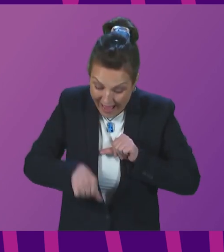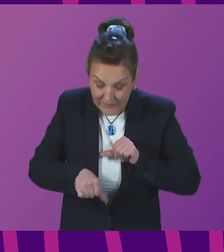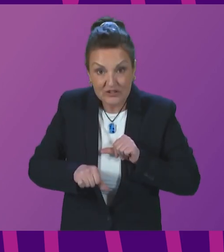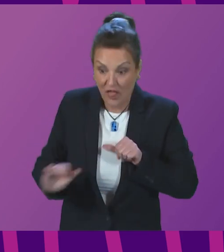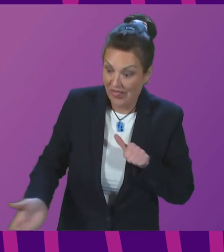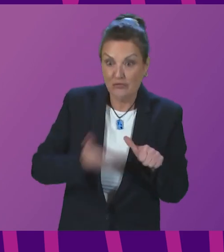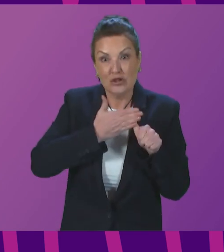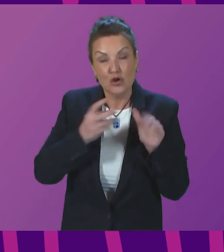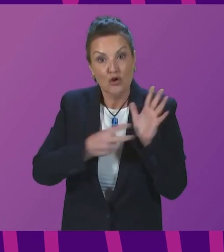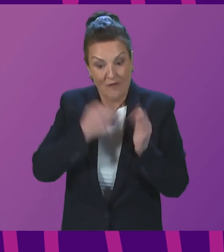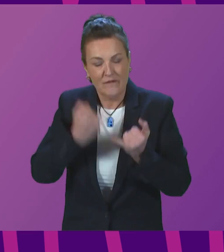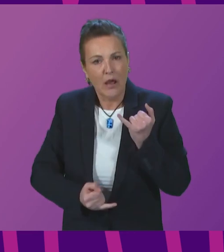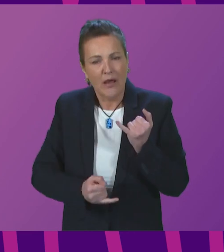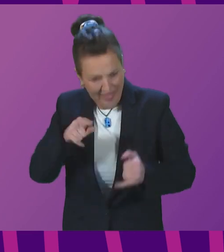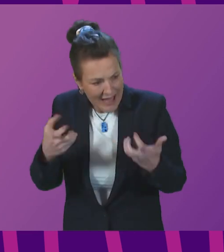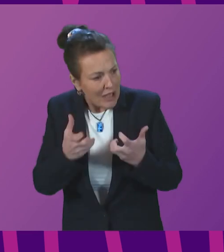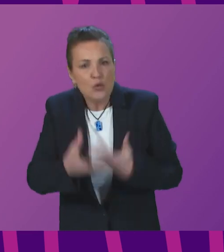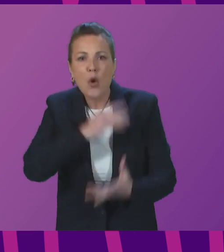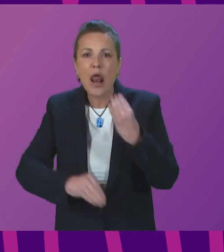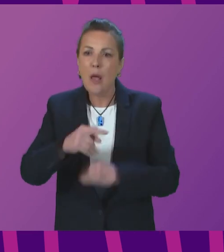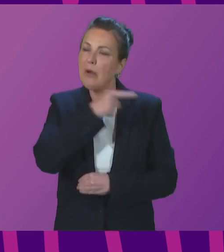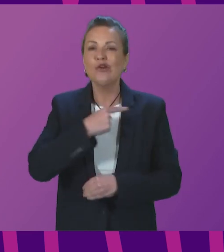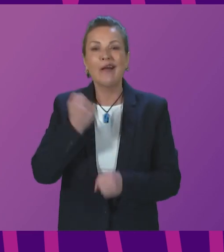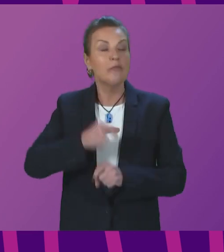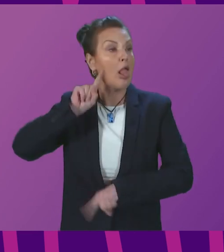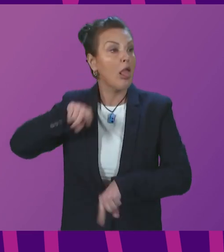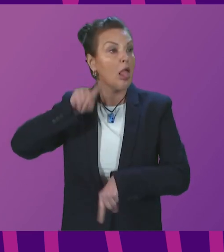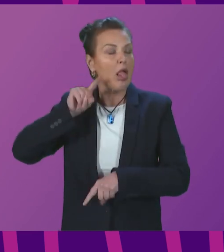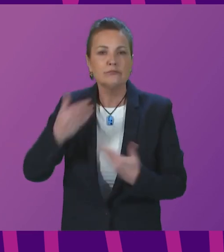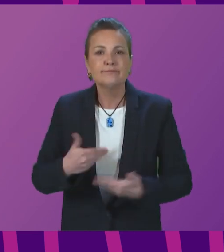That is how to learn lessons, but her Government did not do that.